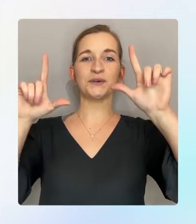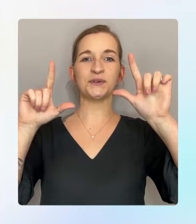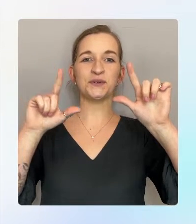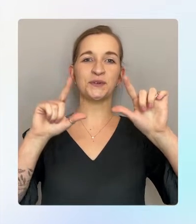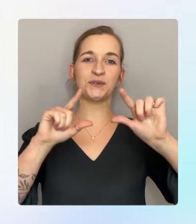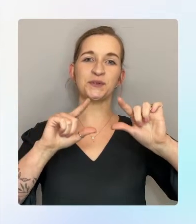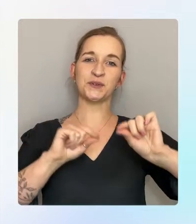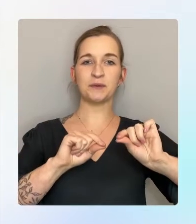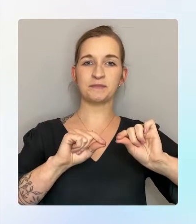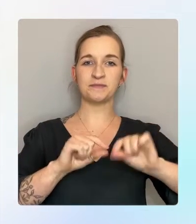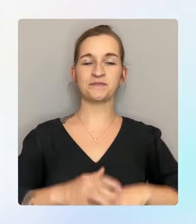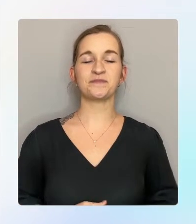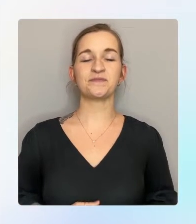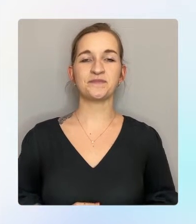scaling down to disappear.